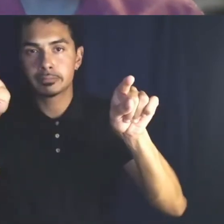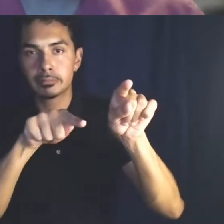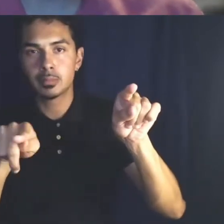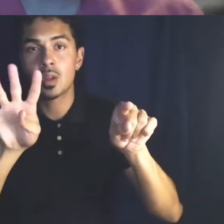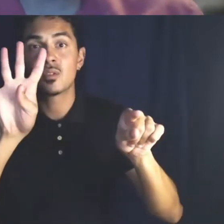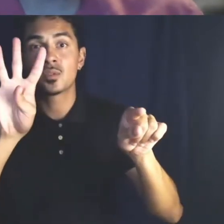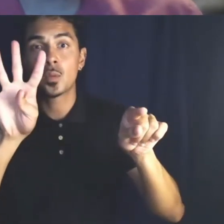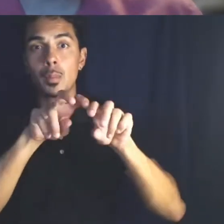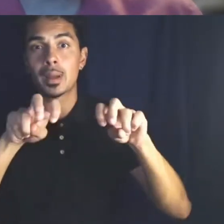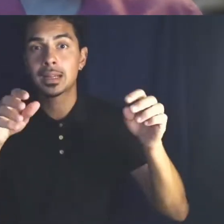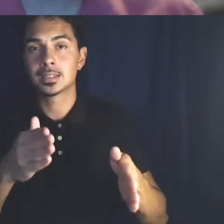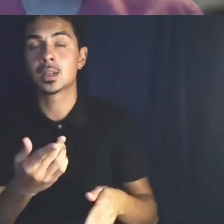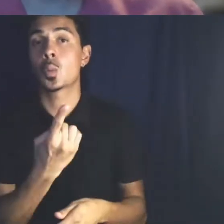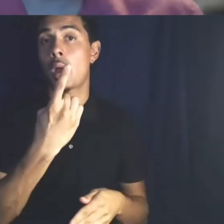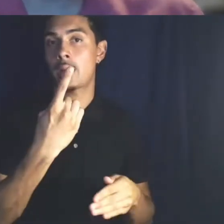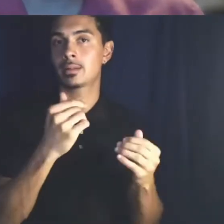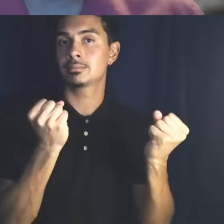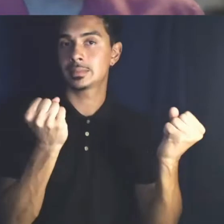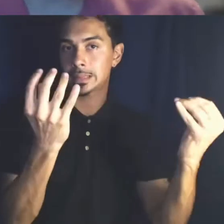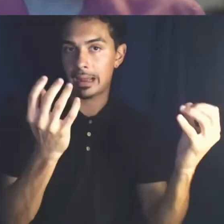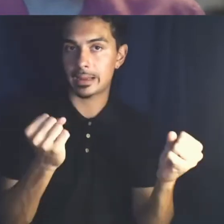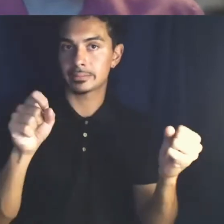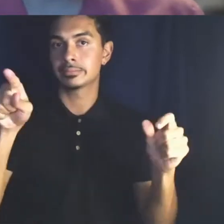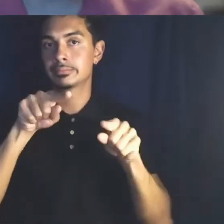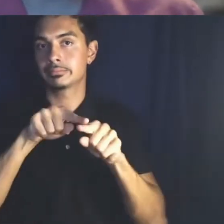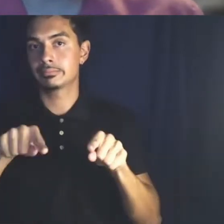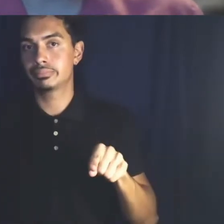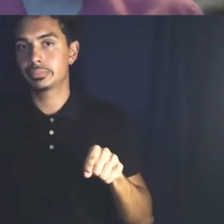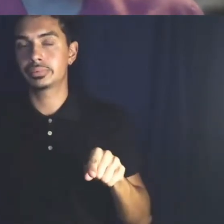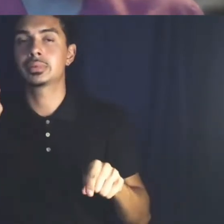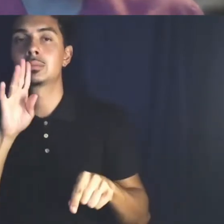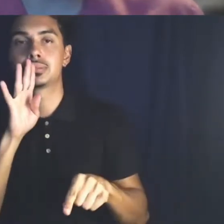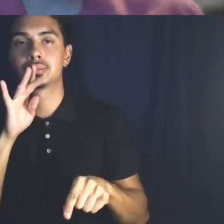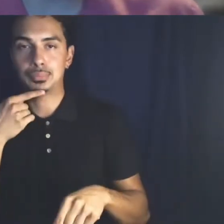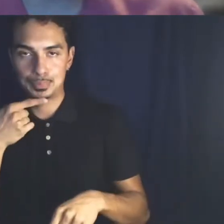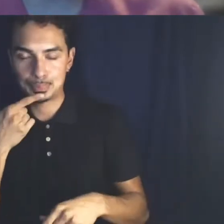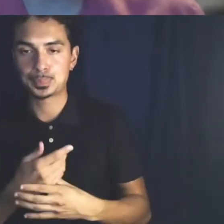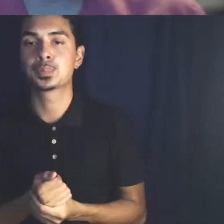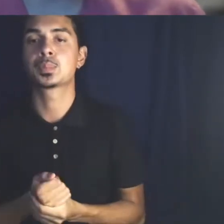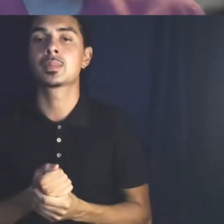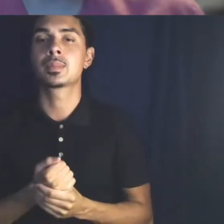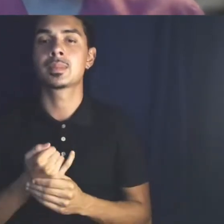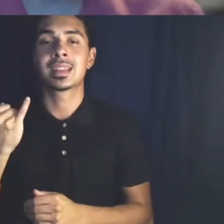one with ASL, and then three of the rest of us. If you're not, I believe you can change your view.